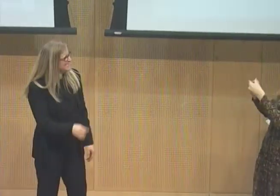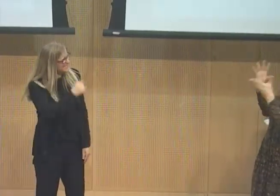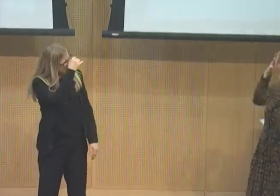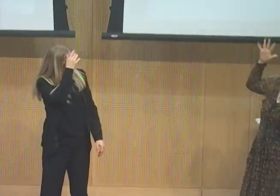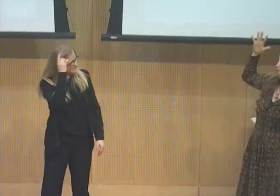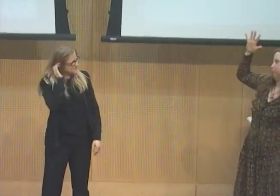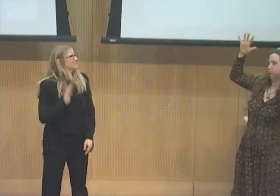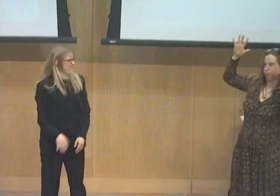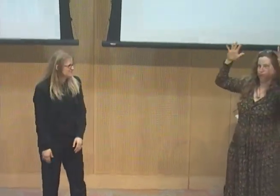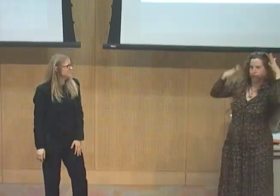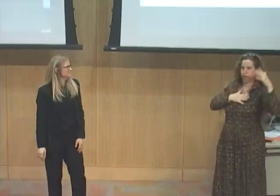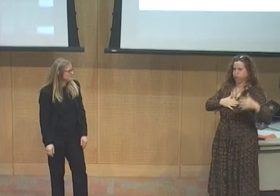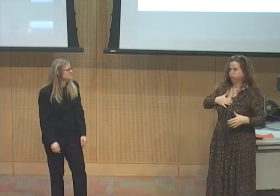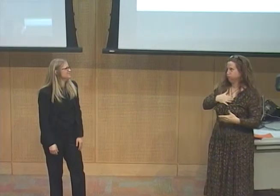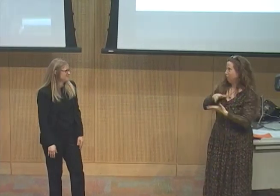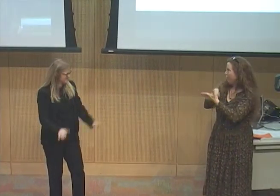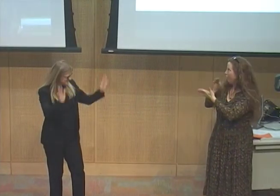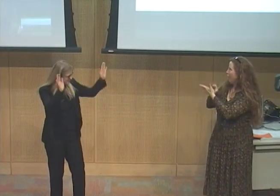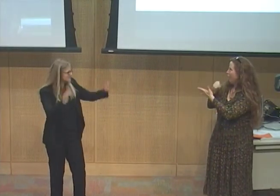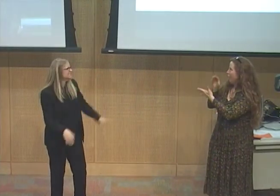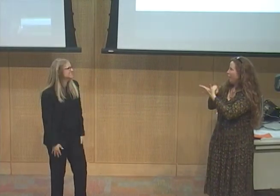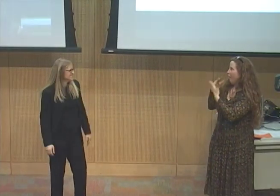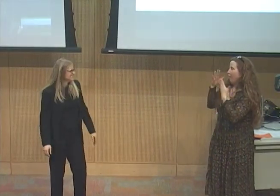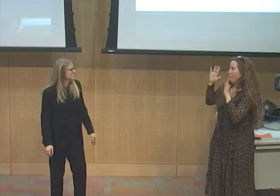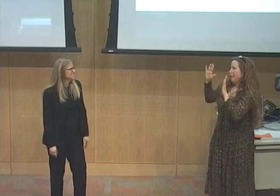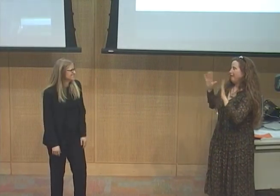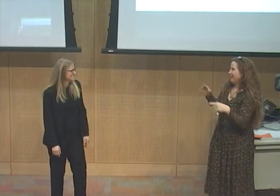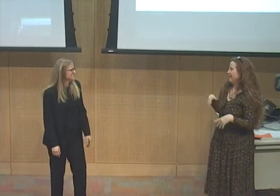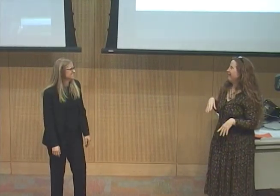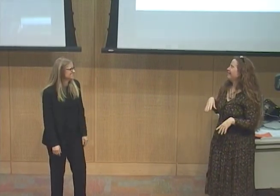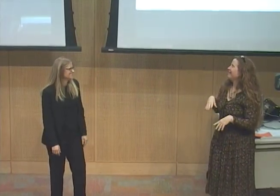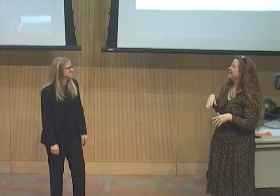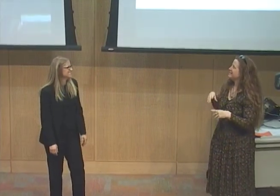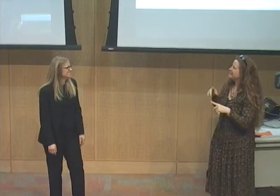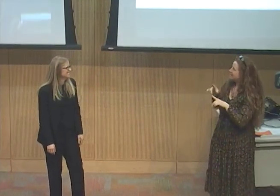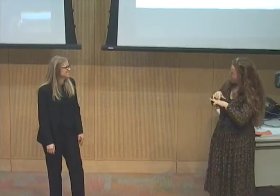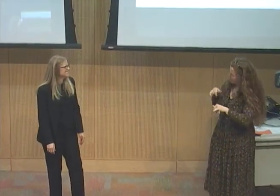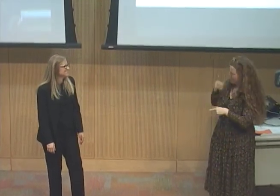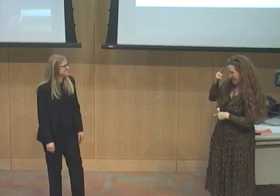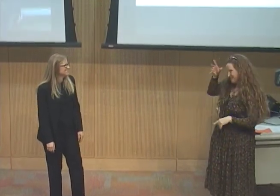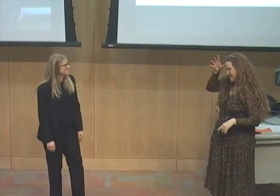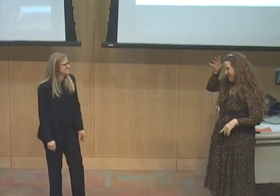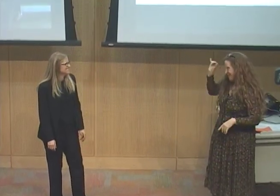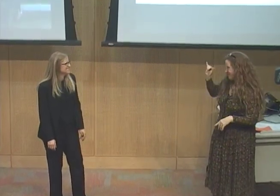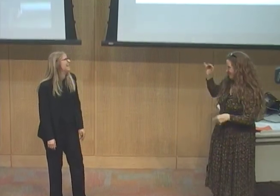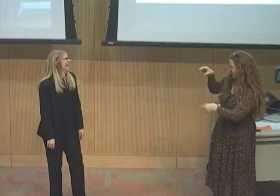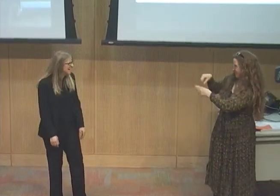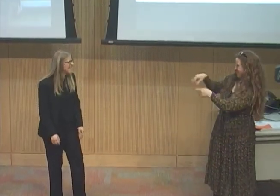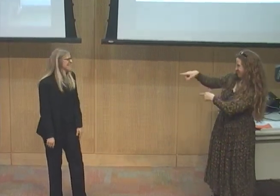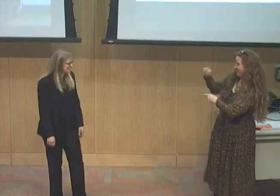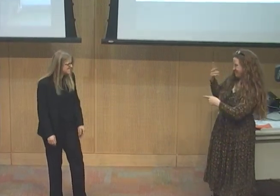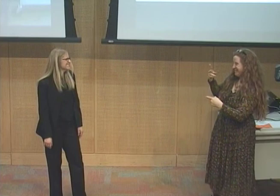So I'd like to say thank you so much for your presentation. It was really wonderful, and I learned so much, and at the same time, I knew your dad.